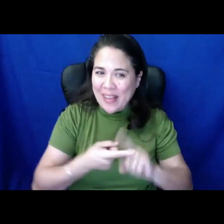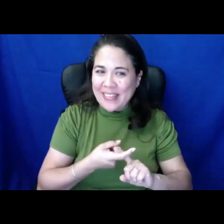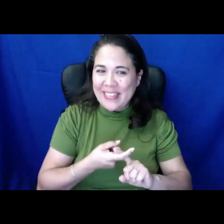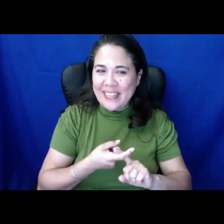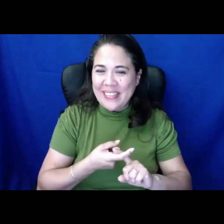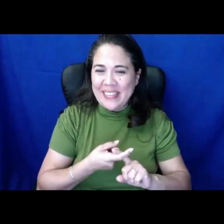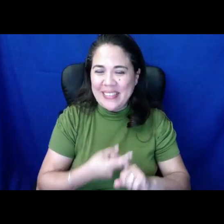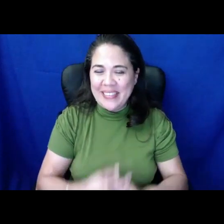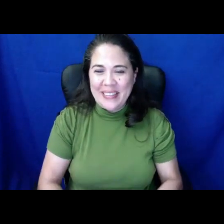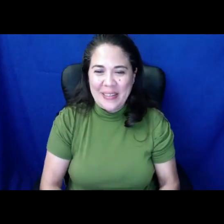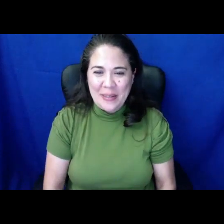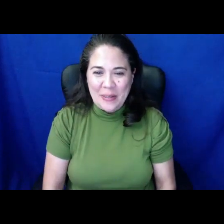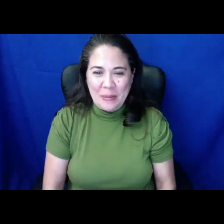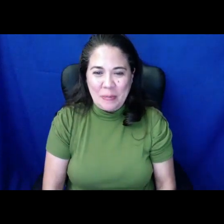Raymond Antrobus (He/Him): You know the same for us.